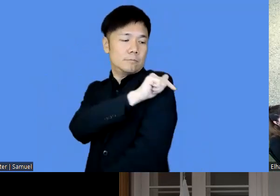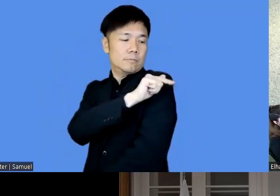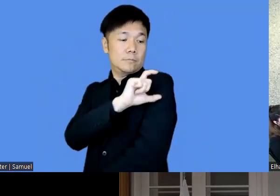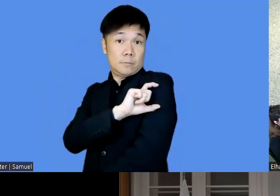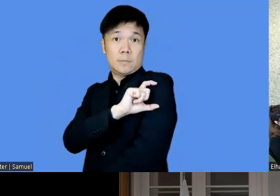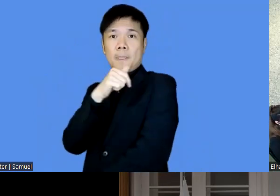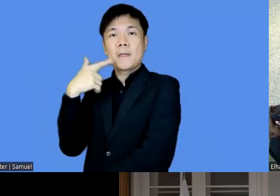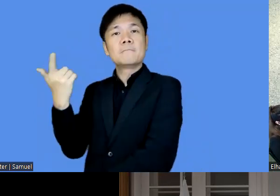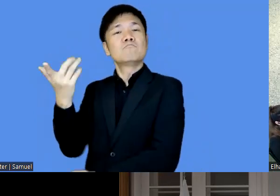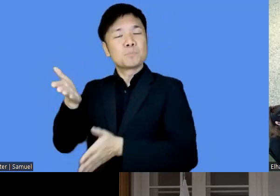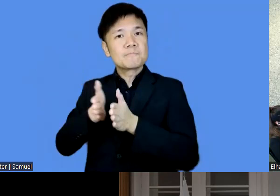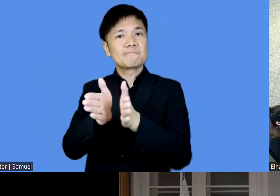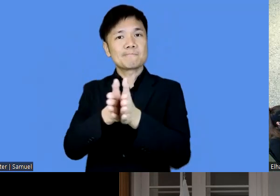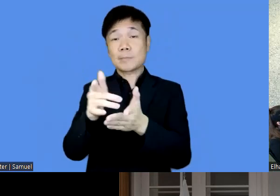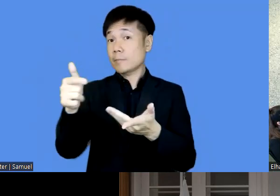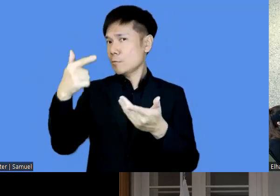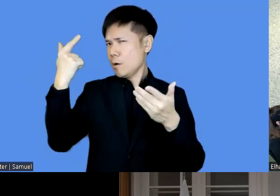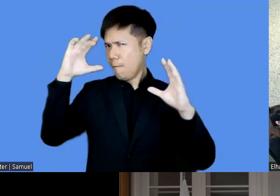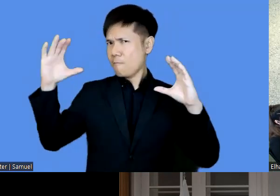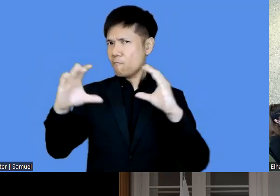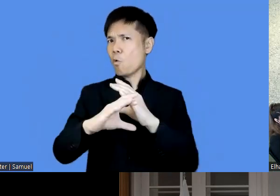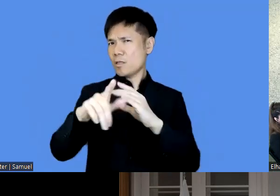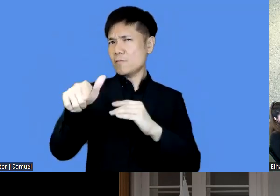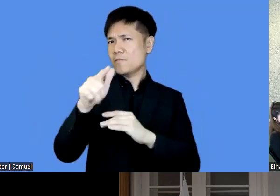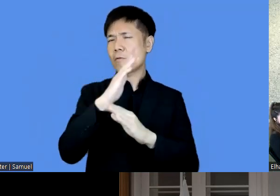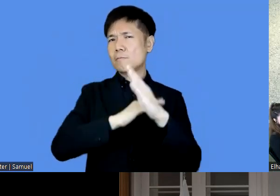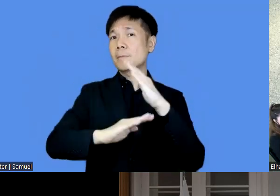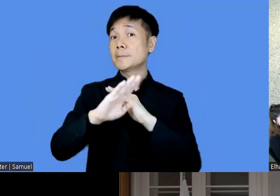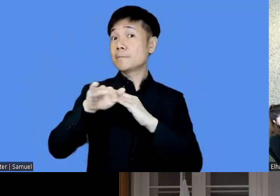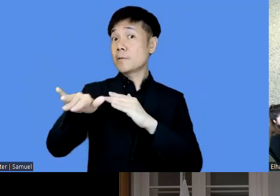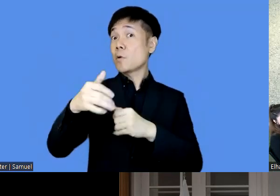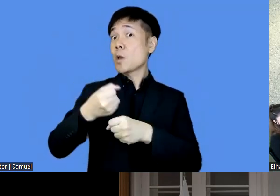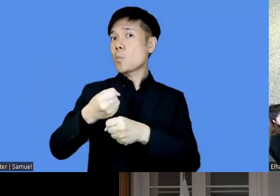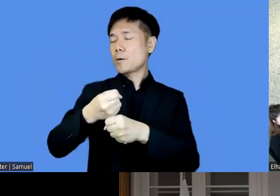prioritised disability inclusion in their work so Alexandre will tell us what we can